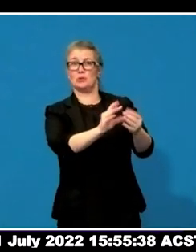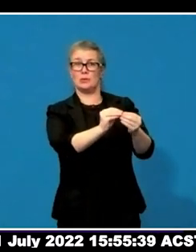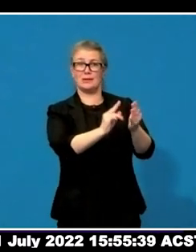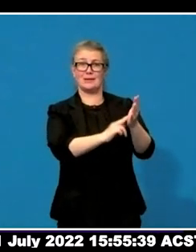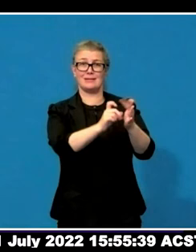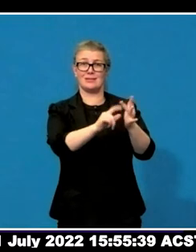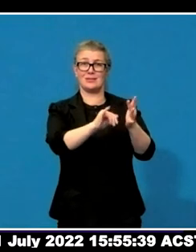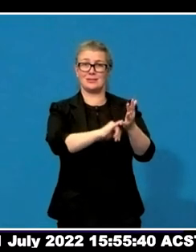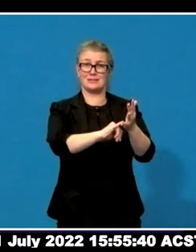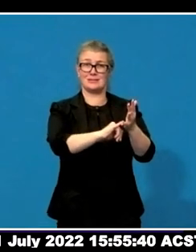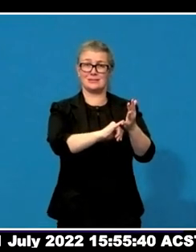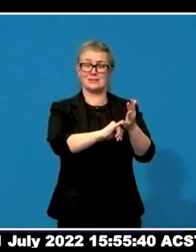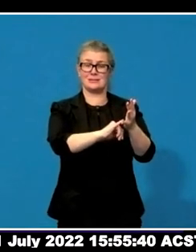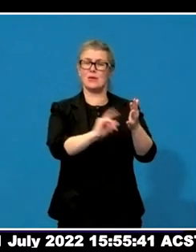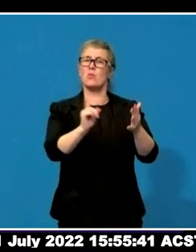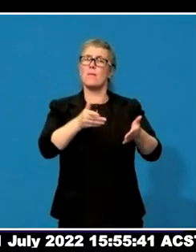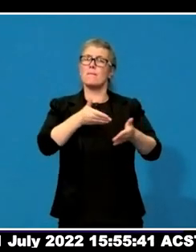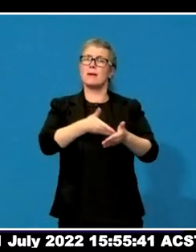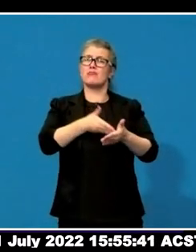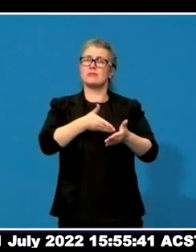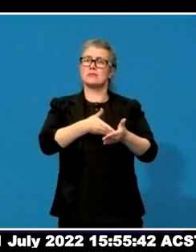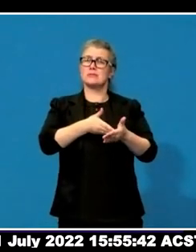What are the barriers to those people engaging with the NDIS?